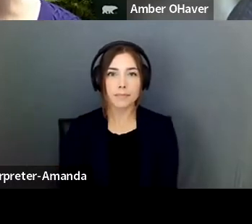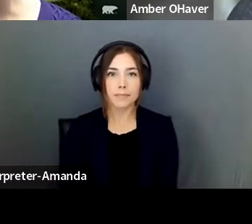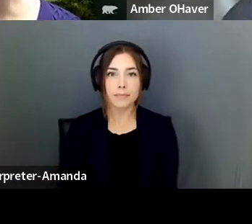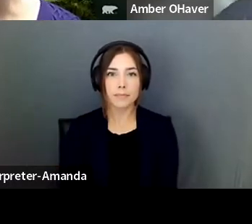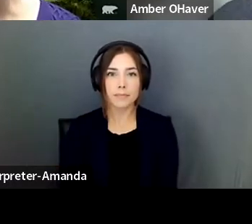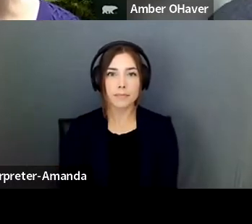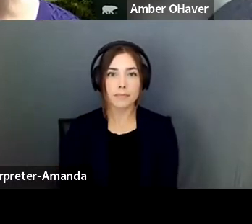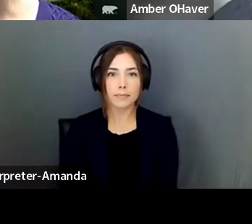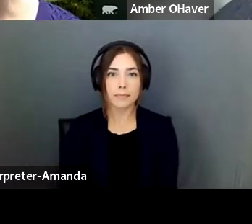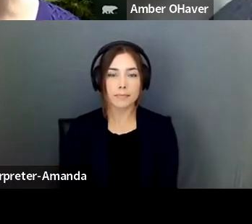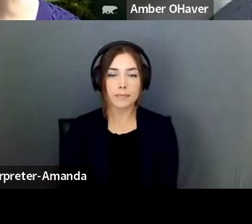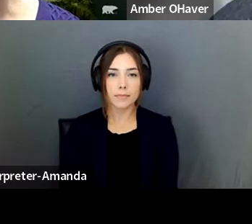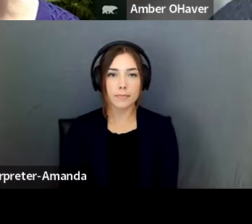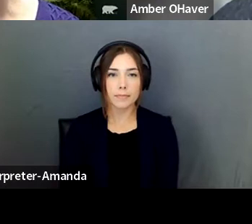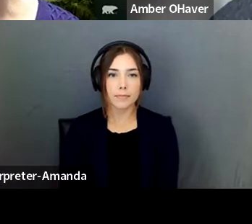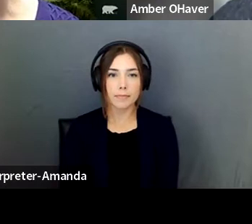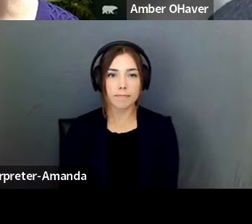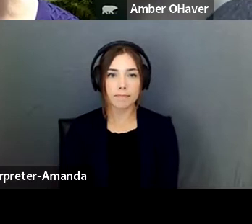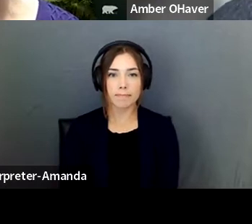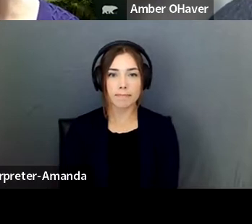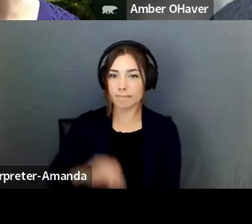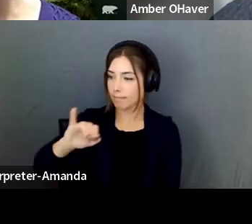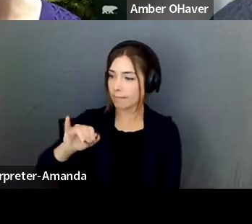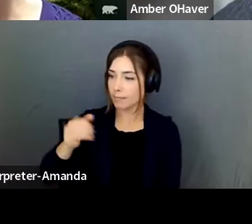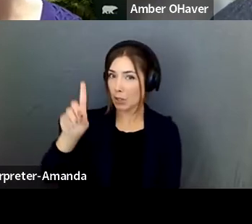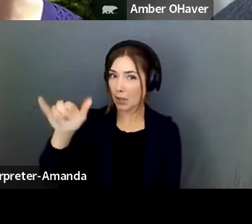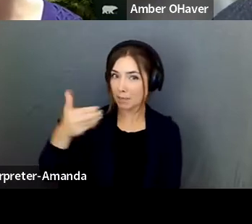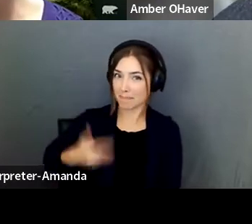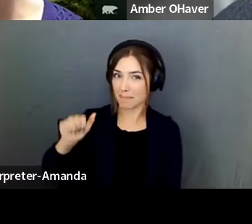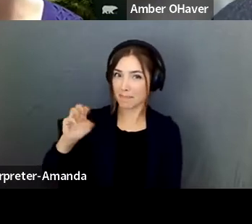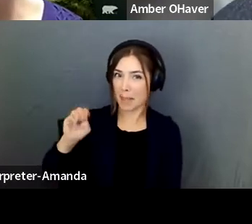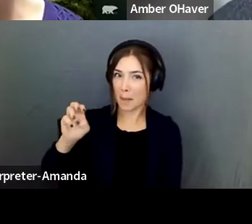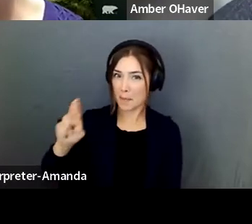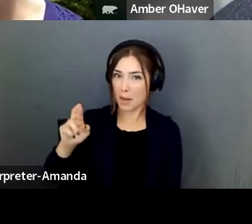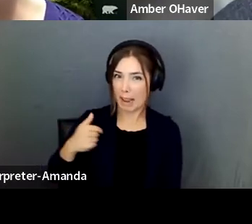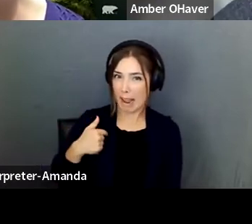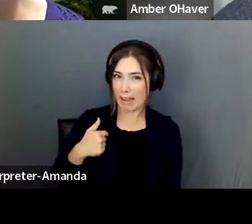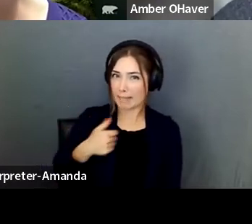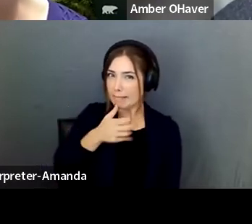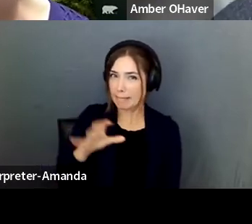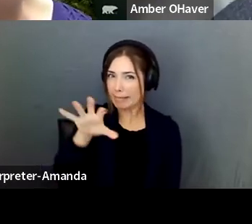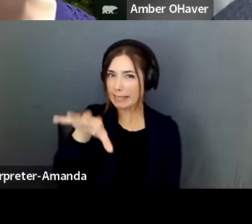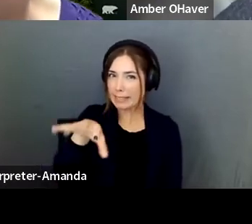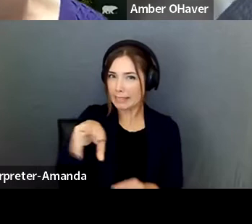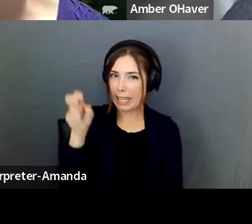Jodie, this is Amber. I don't want to take from you I with us